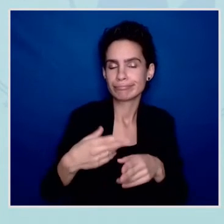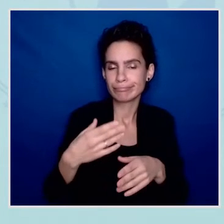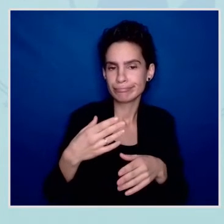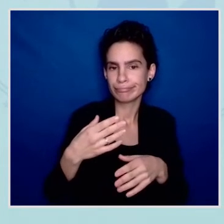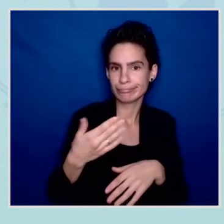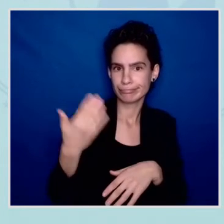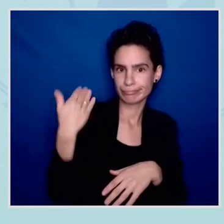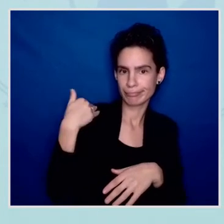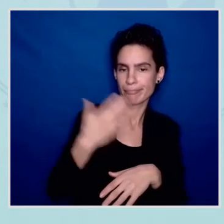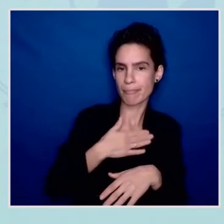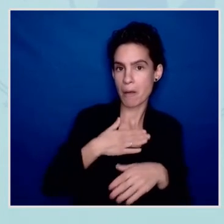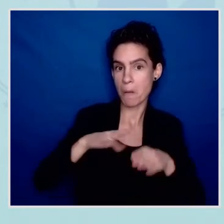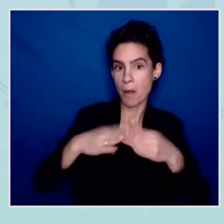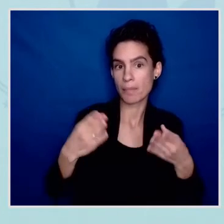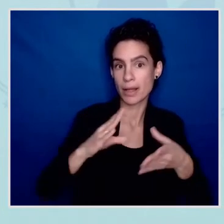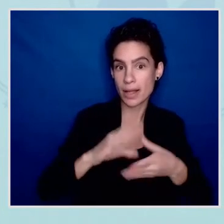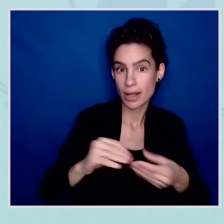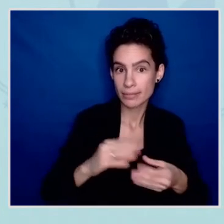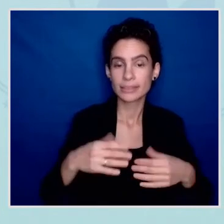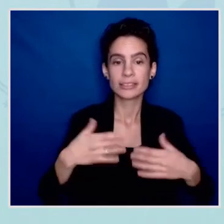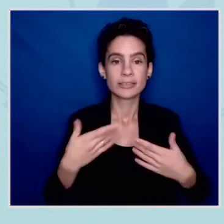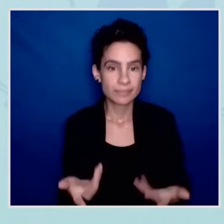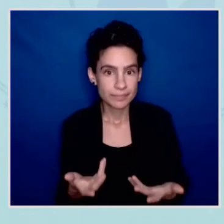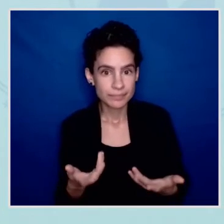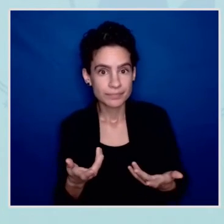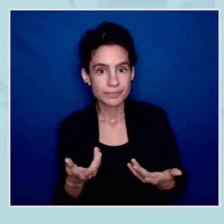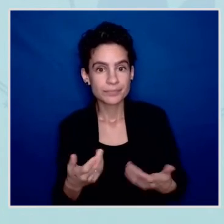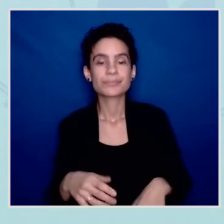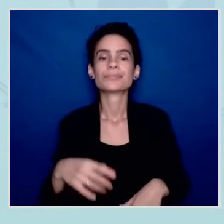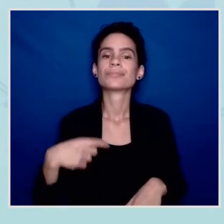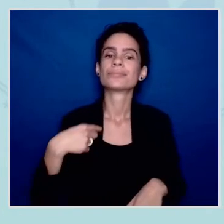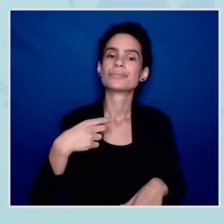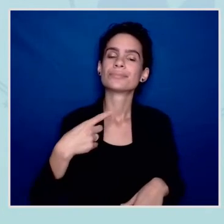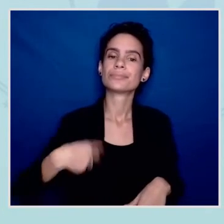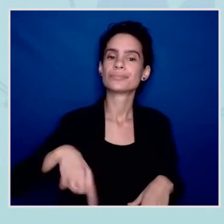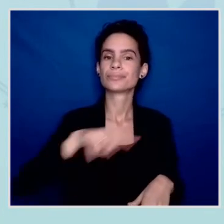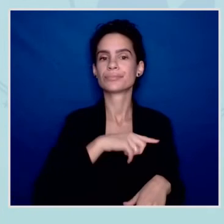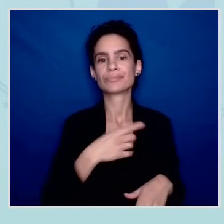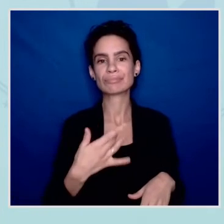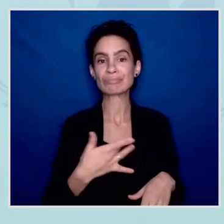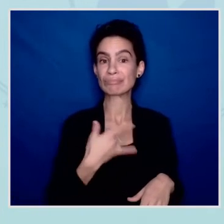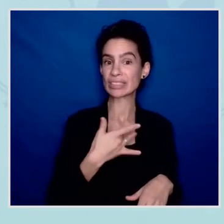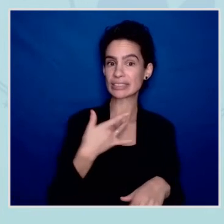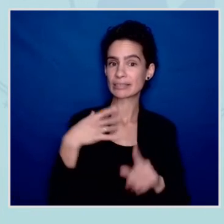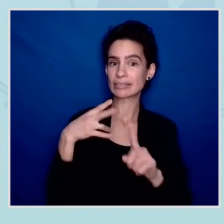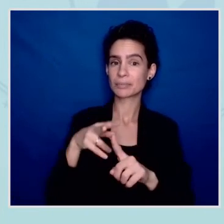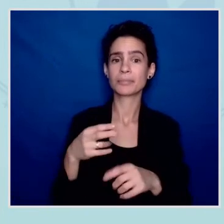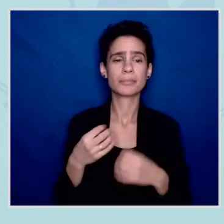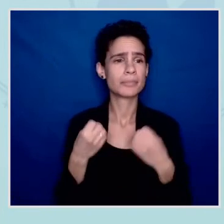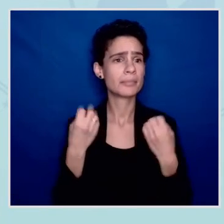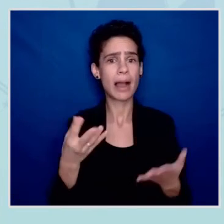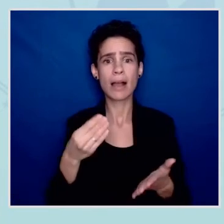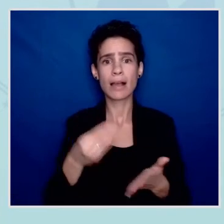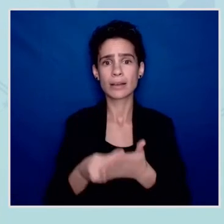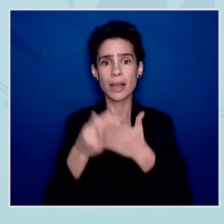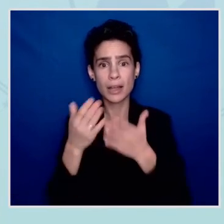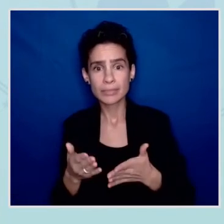THE PRICE TAG WILL BE HIGH, BUT AS I SAID, AS I MADE SCANT